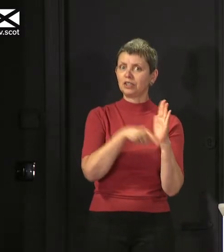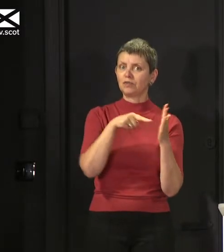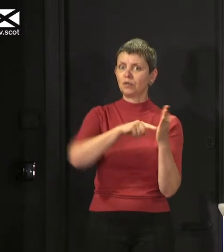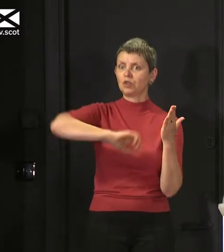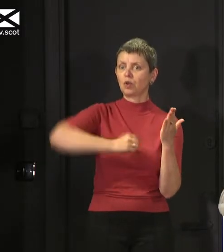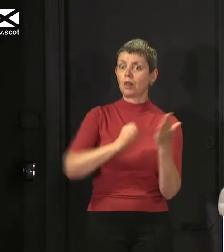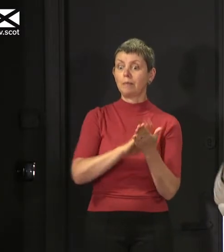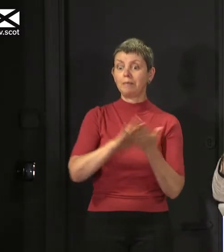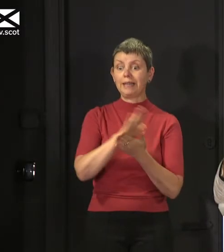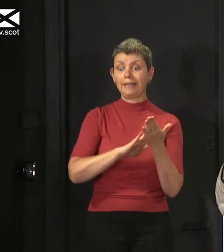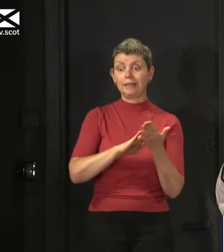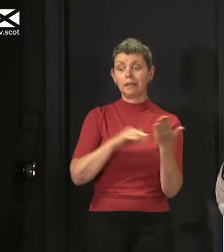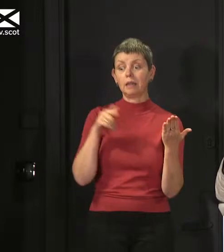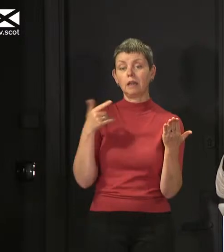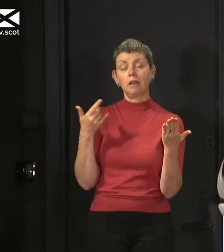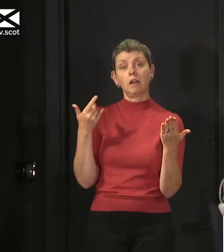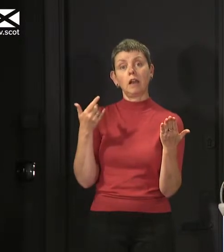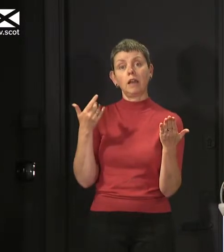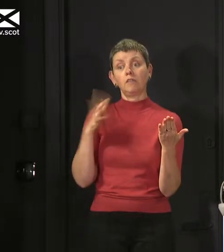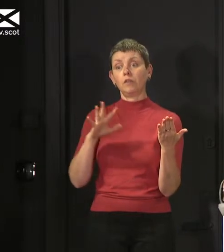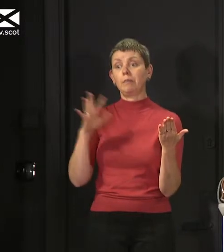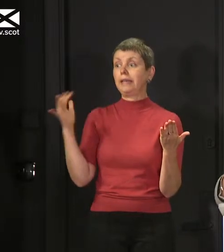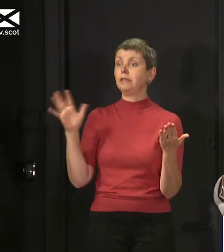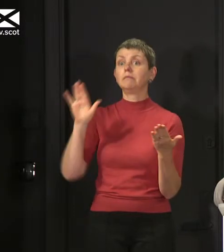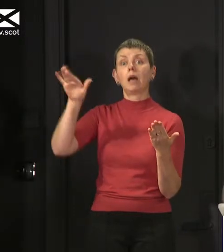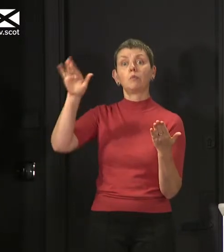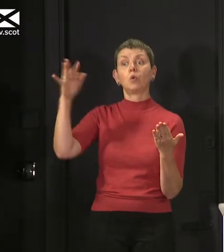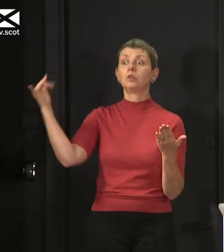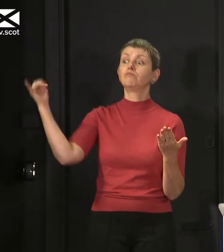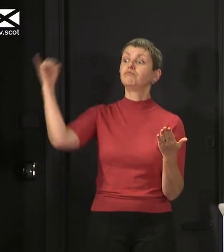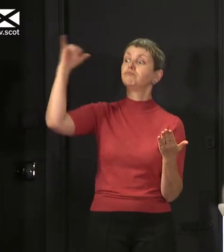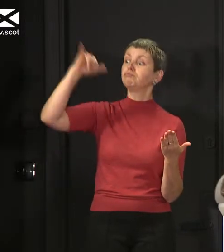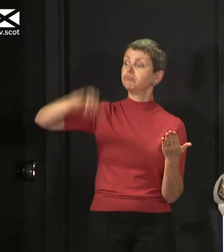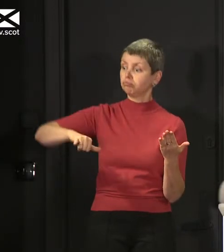mean that if you come from an international country and come back to Scotland, even if